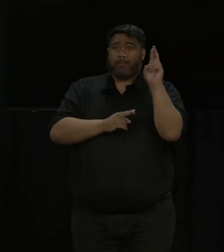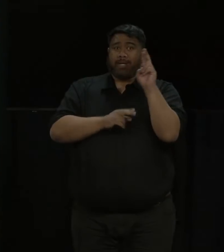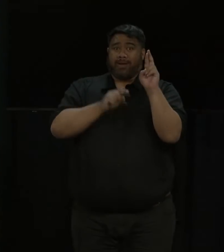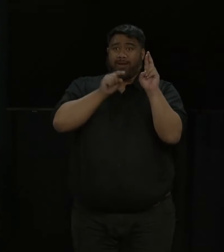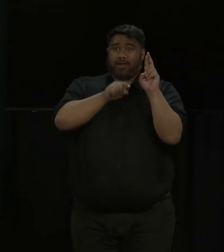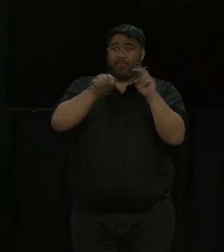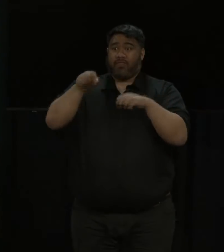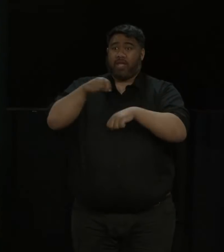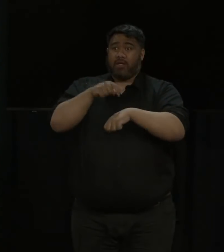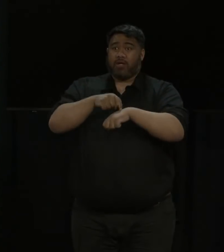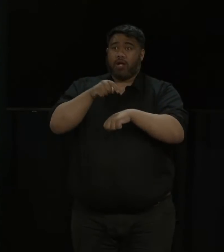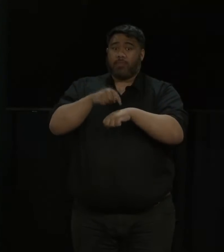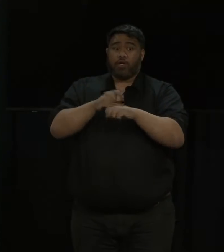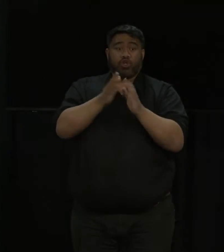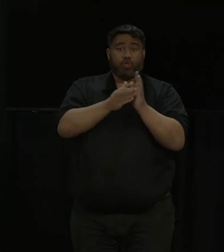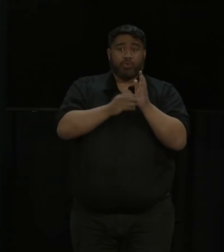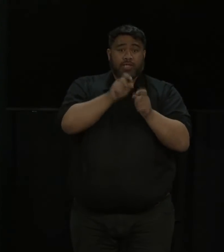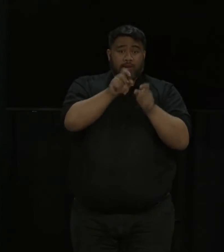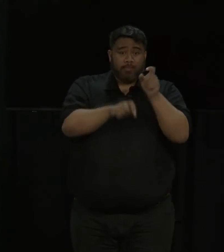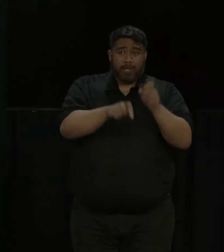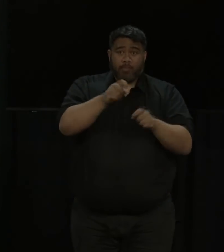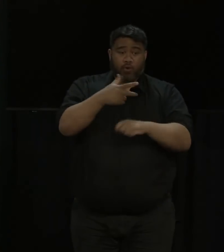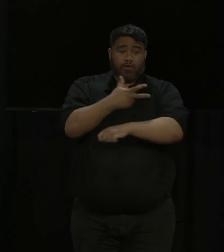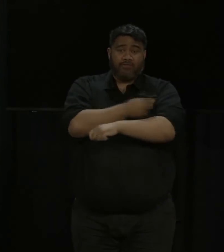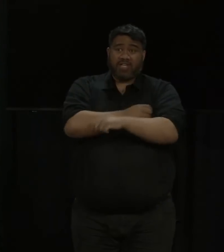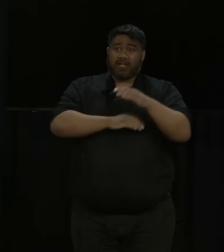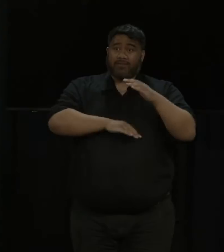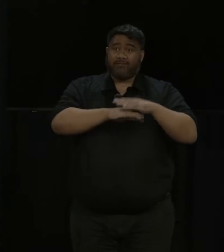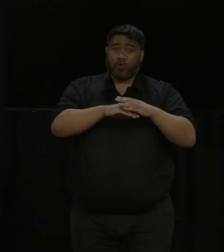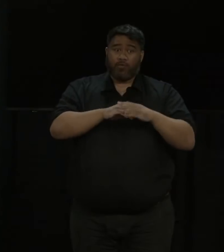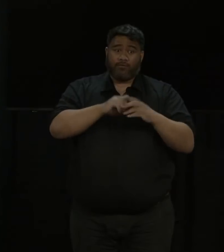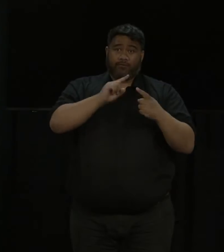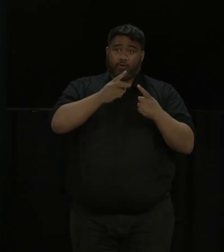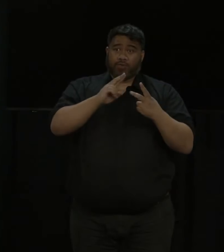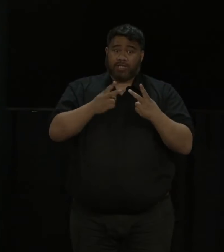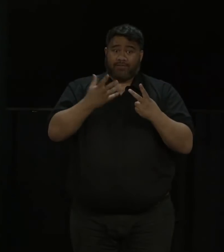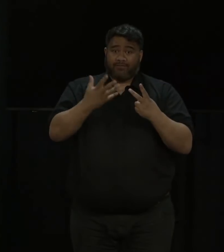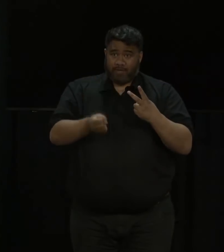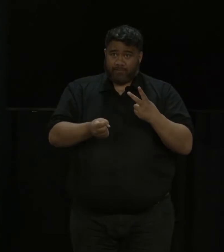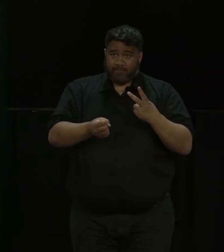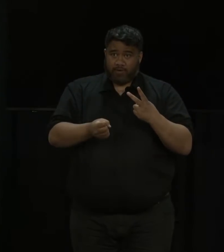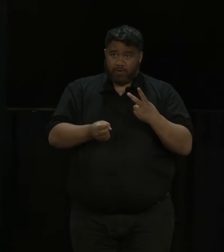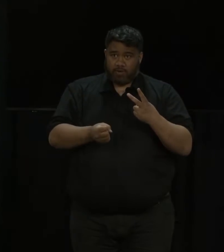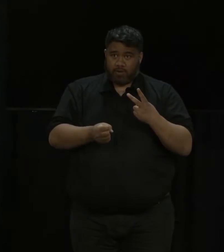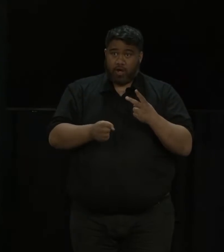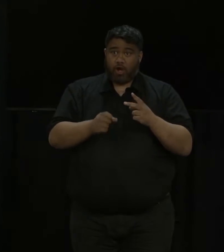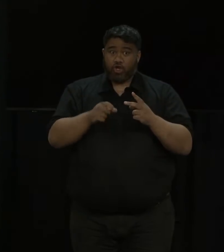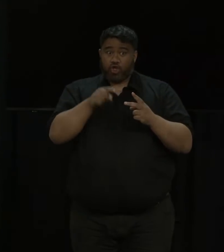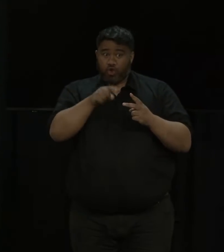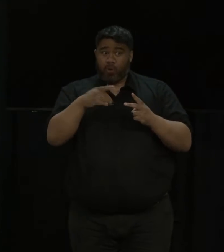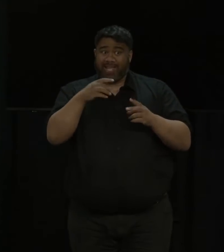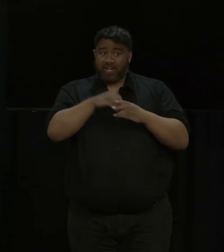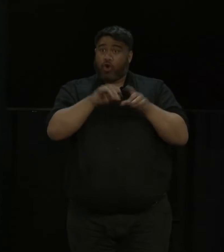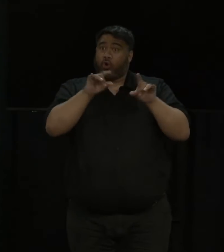The three steps will be : from 11:59pm on Sunday, 16 January next year, fully vaccinated New